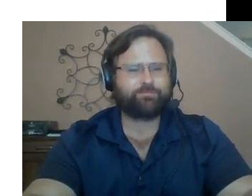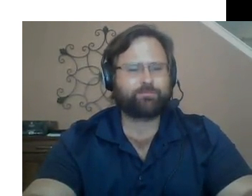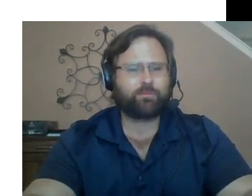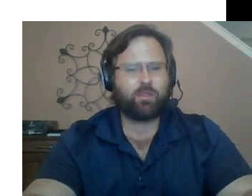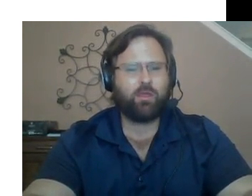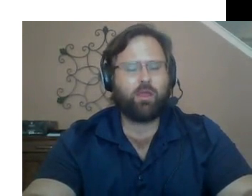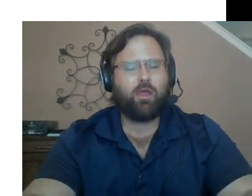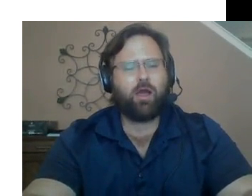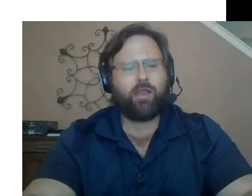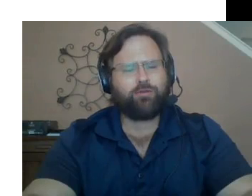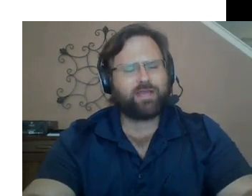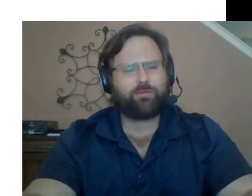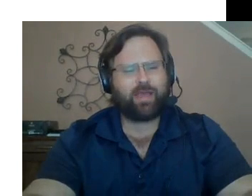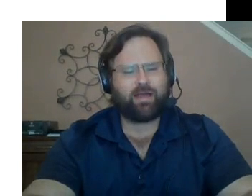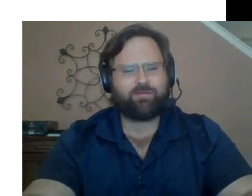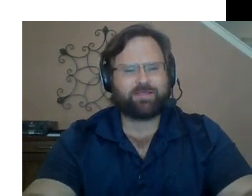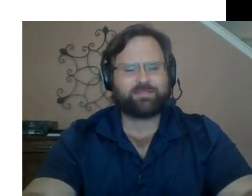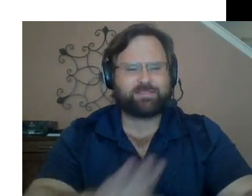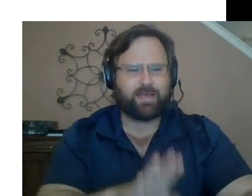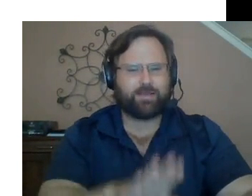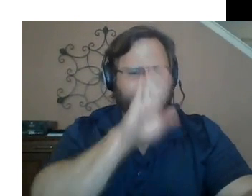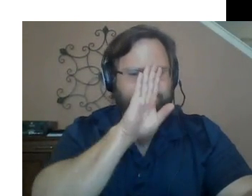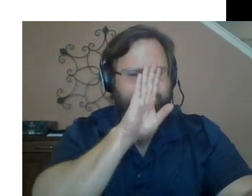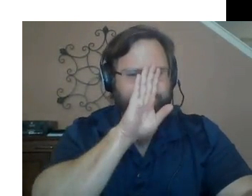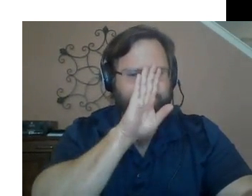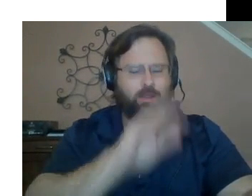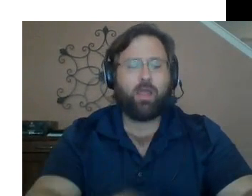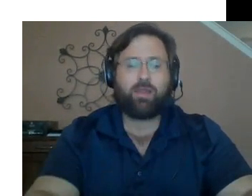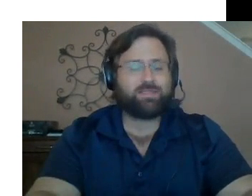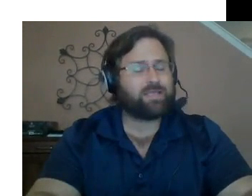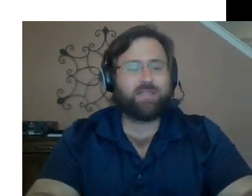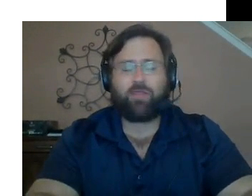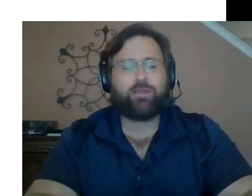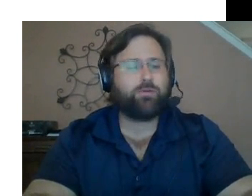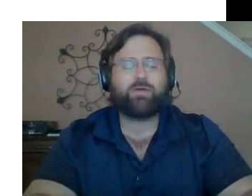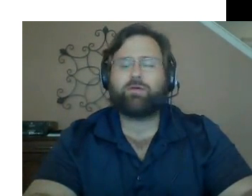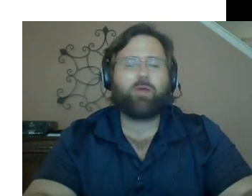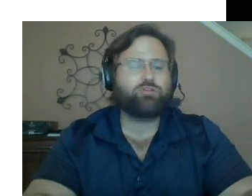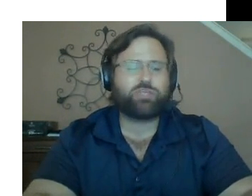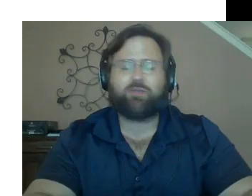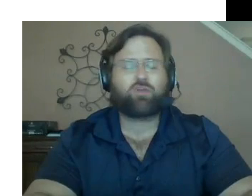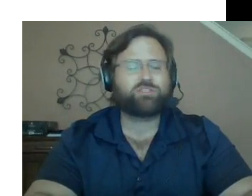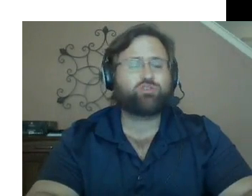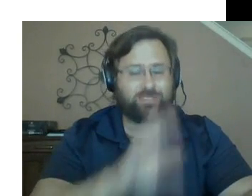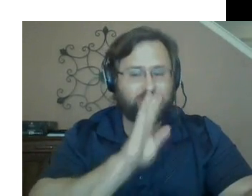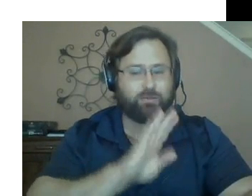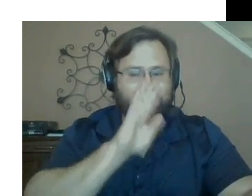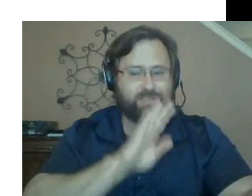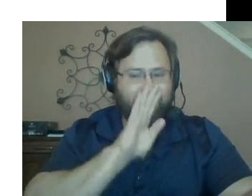another sign that we have is this sign now this has nothing to do with the emotion of frustration which is sign